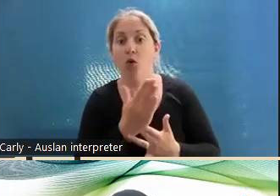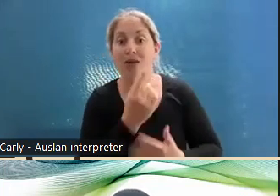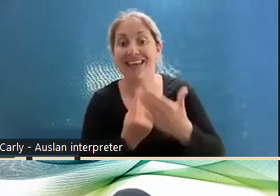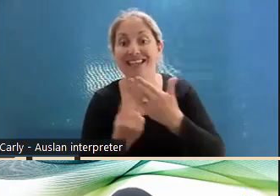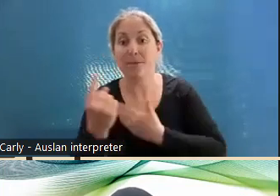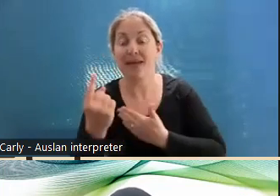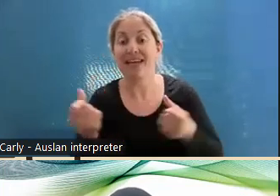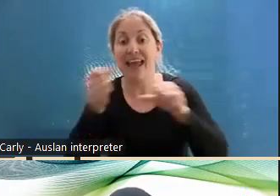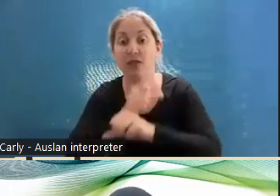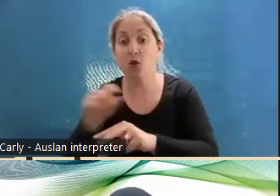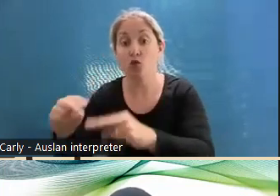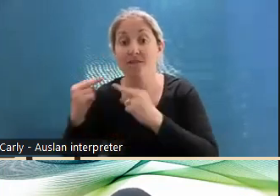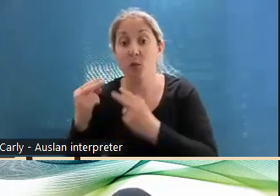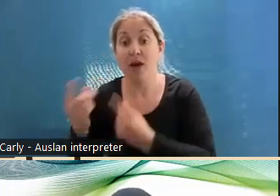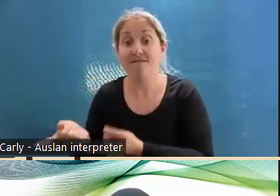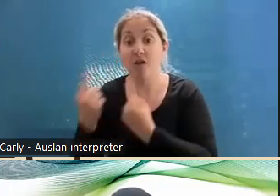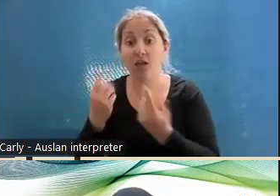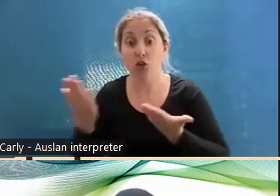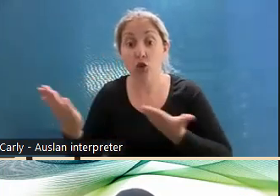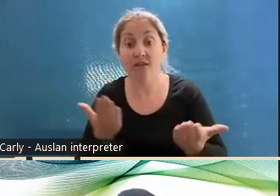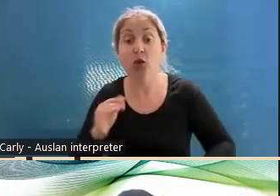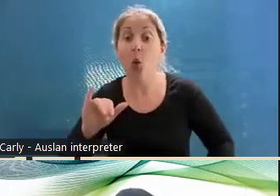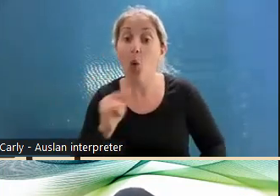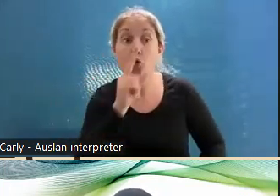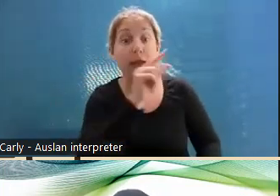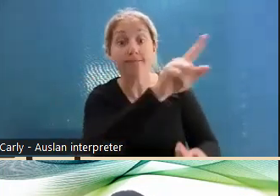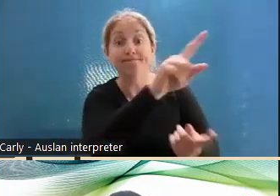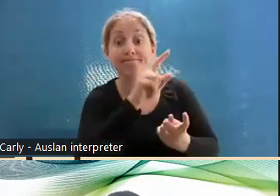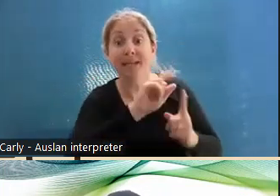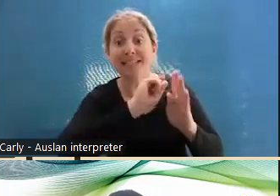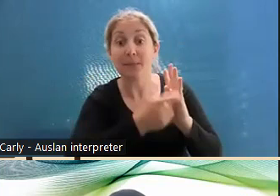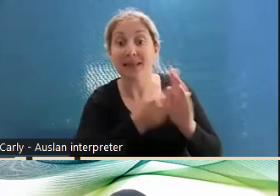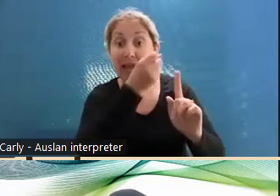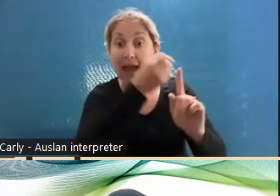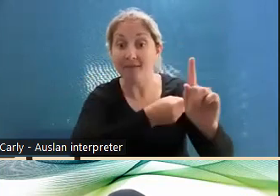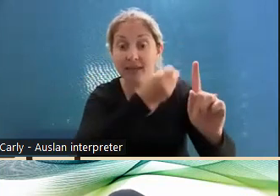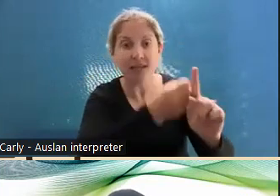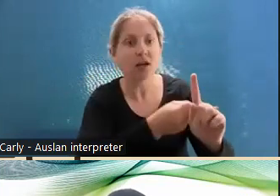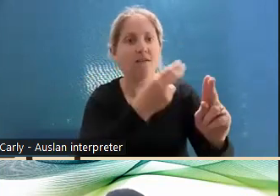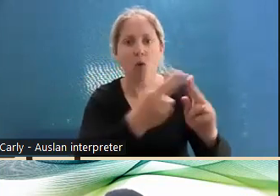also get the assistance of a disability advocate to help you decide how to proceed once you